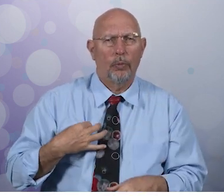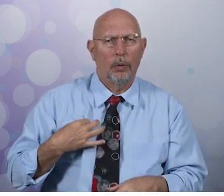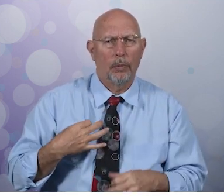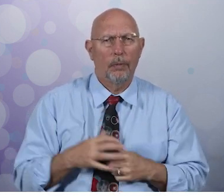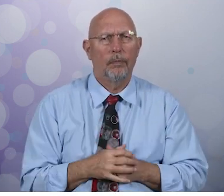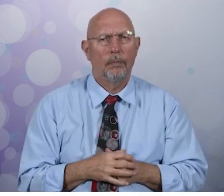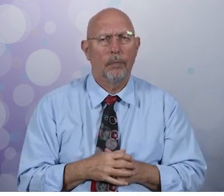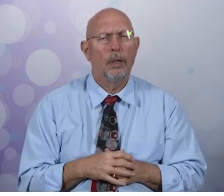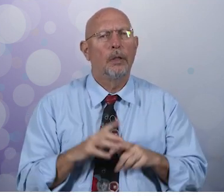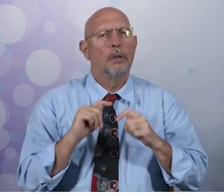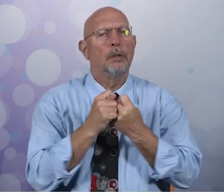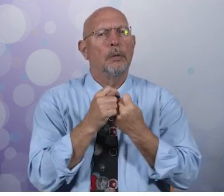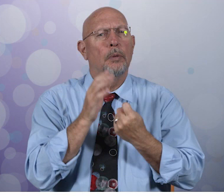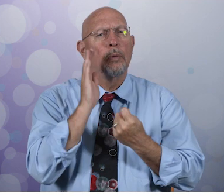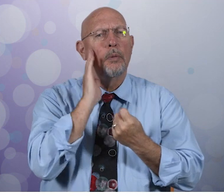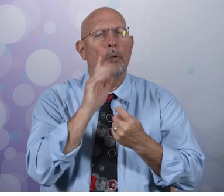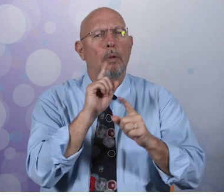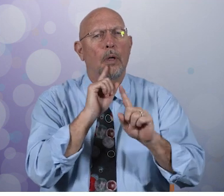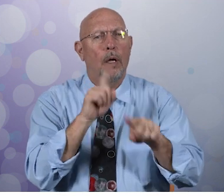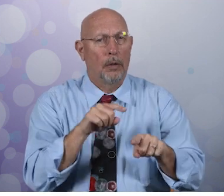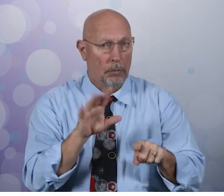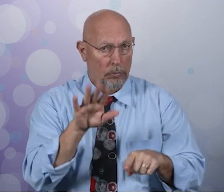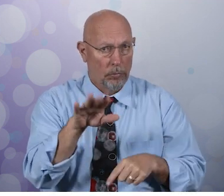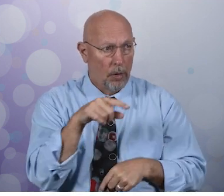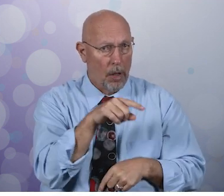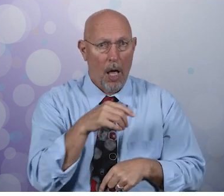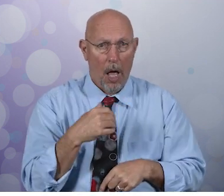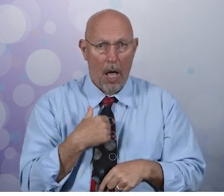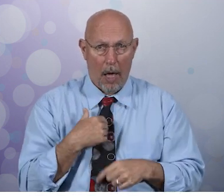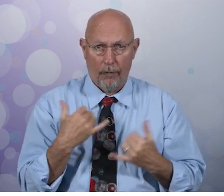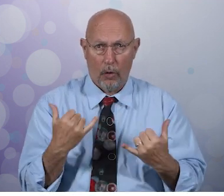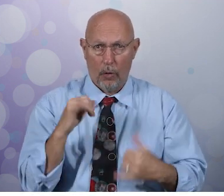The team will answer, does the student have a current IEP?